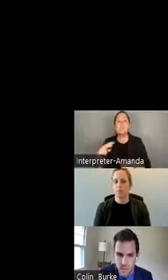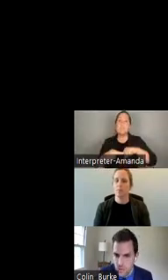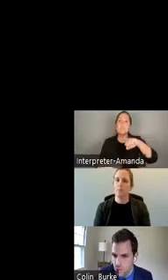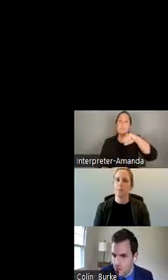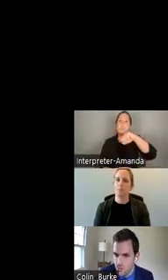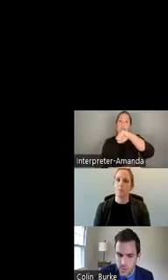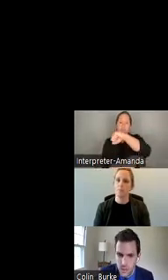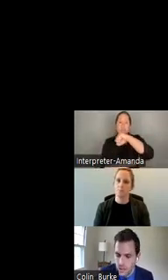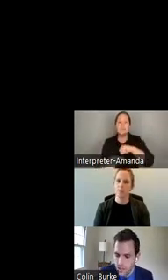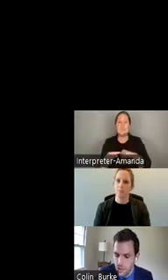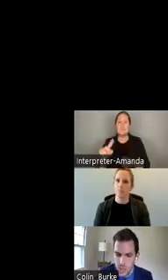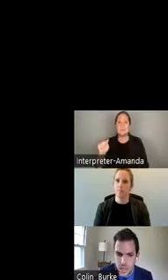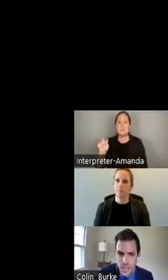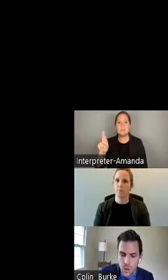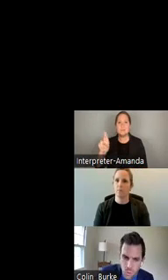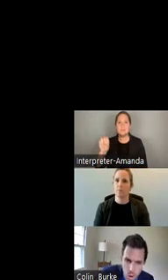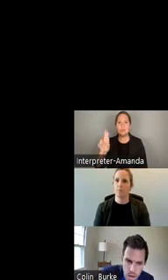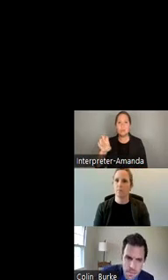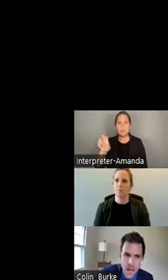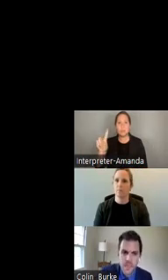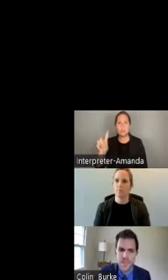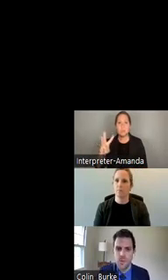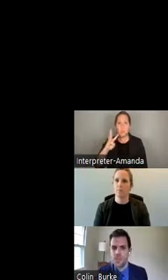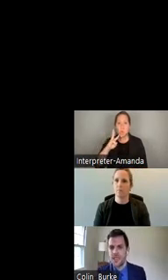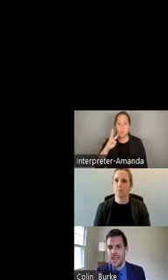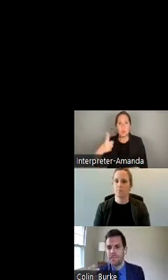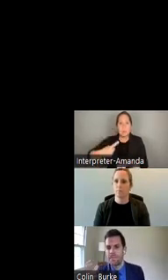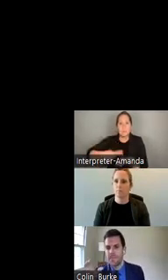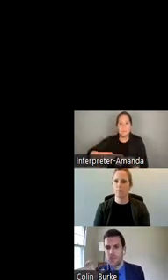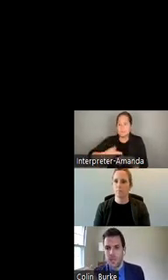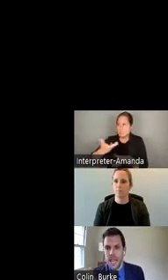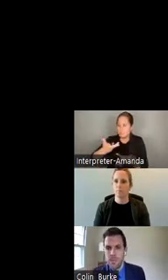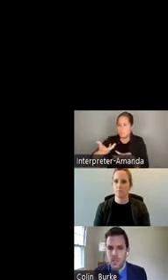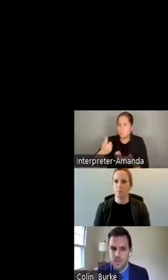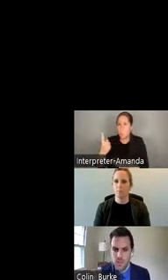amongst ourselves reviewing the literature one hypothesis was that there's a really high burden